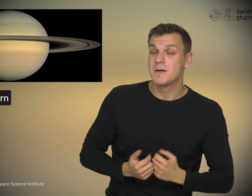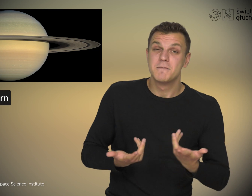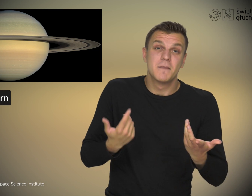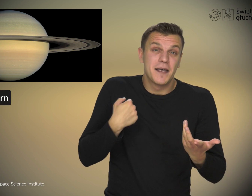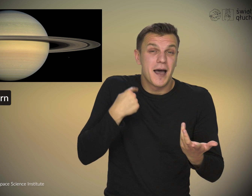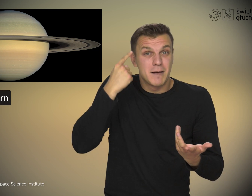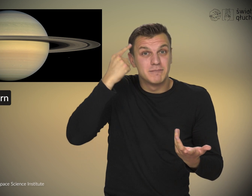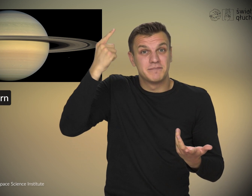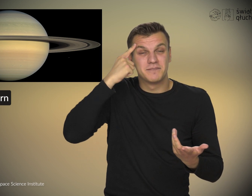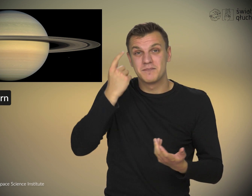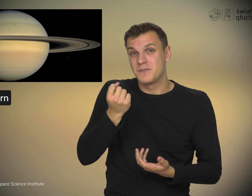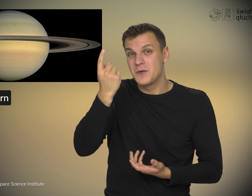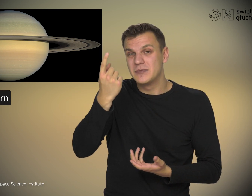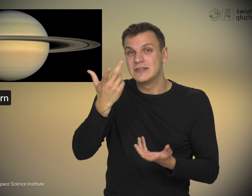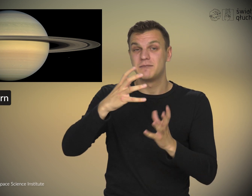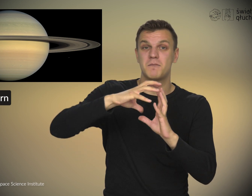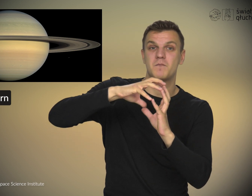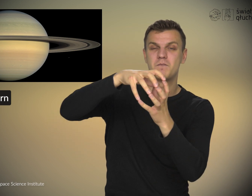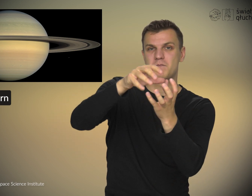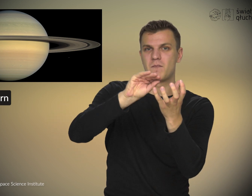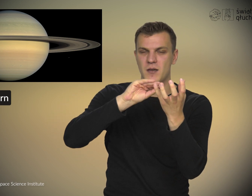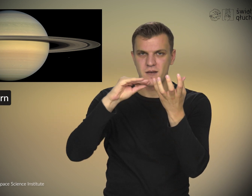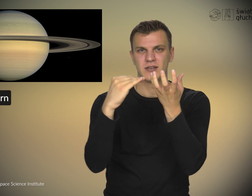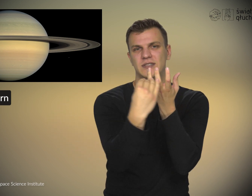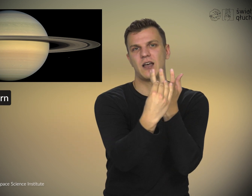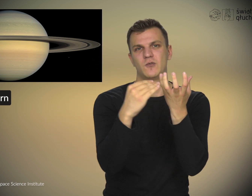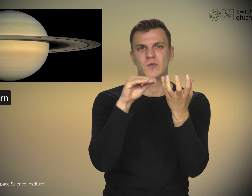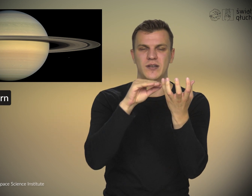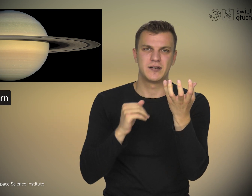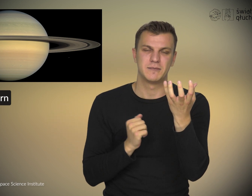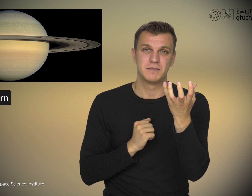My idea is PLANET + SATURN’S RINGS.